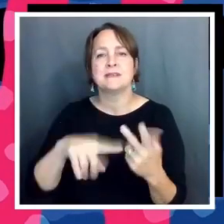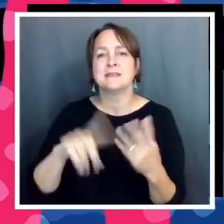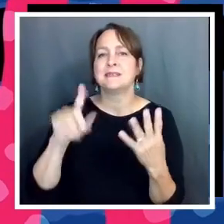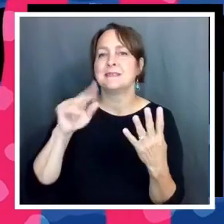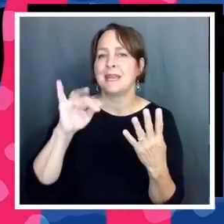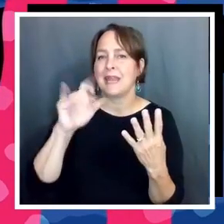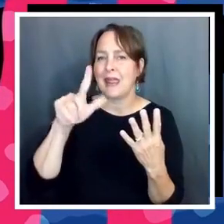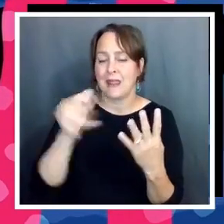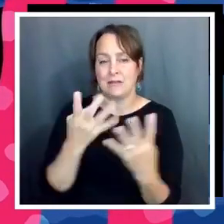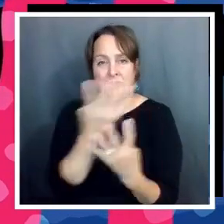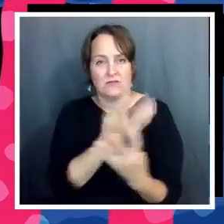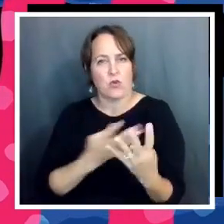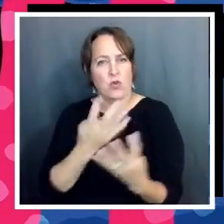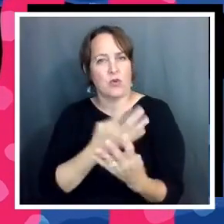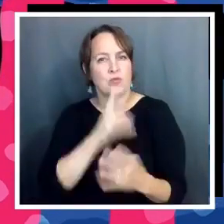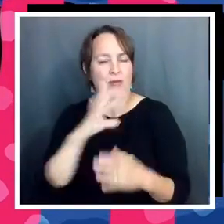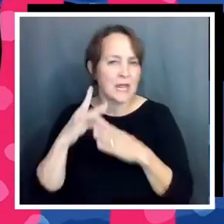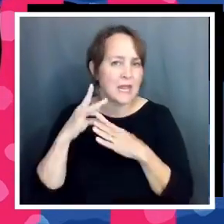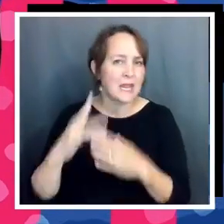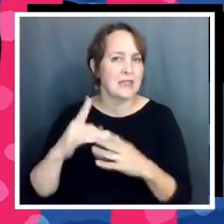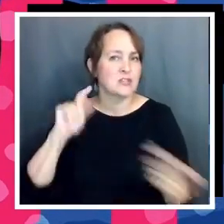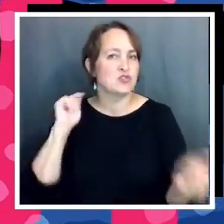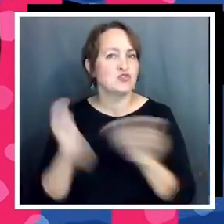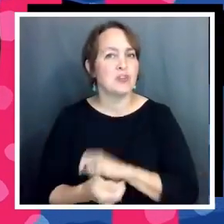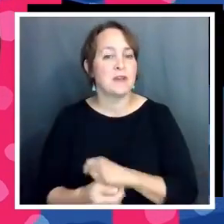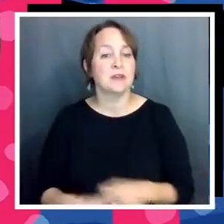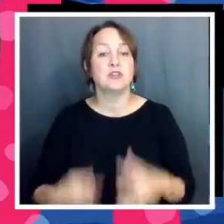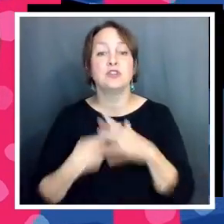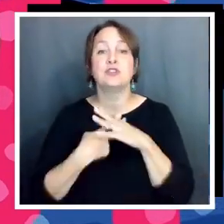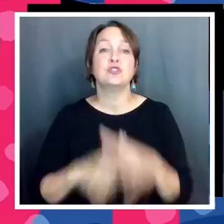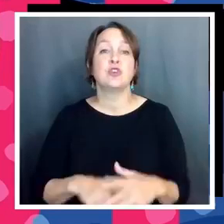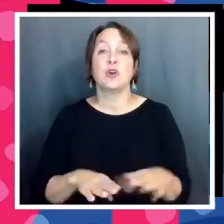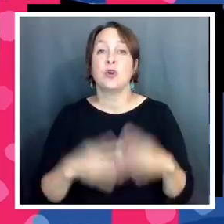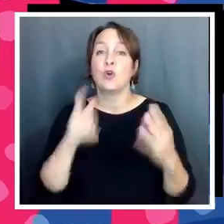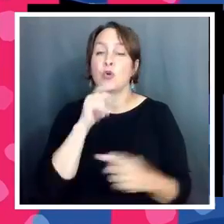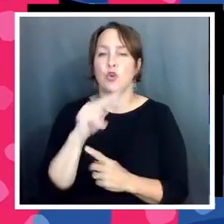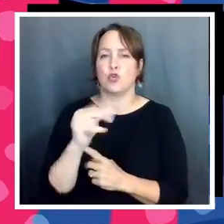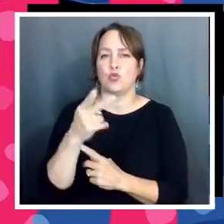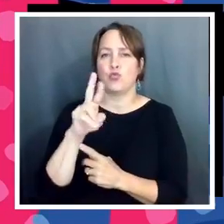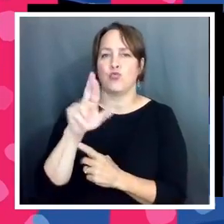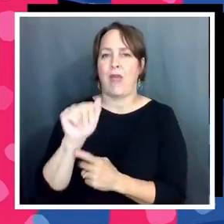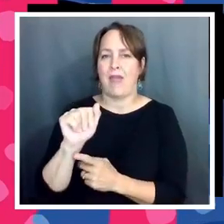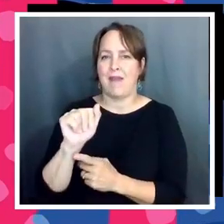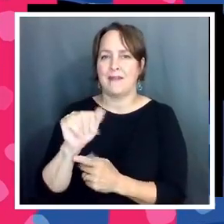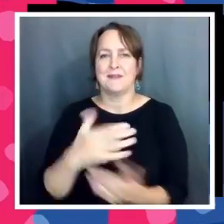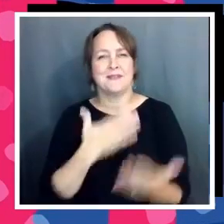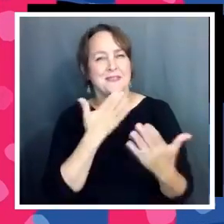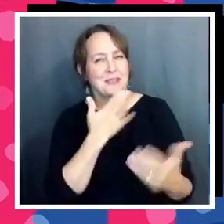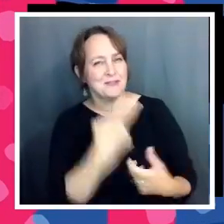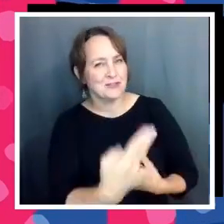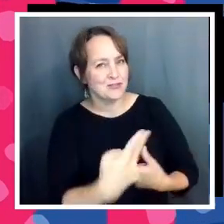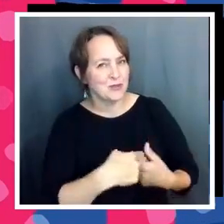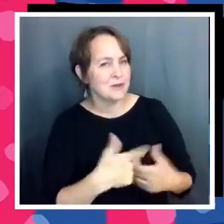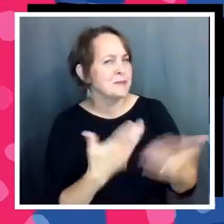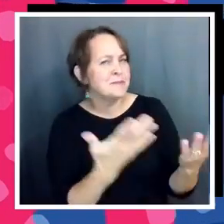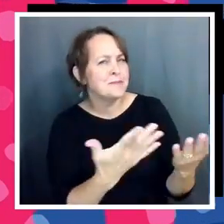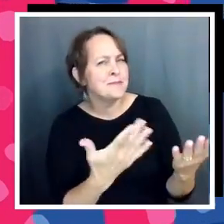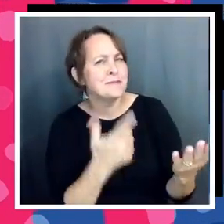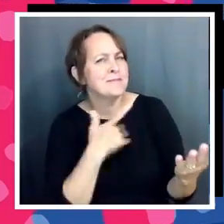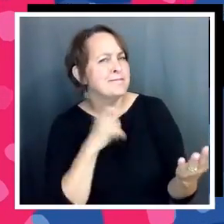TO EXPAND THE CHILD TAX CREDIT AND TO HELP BUILD A NATION WHERE EVERYONE CAN THRIVE. TODAY, WILL HEAR FROM MOM'S